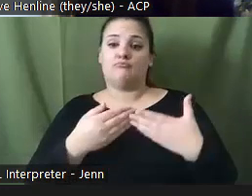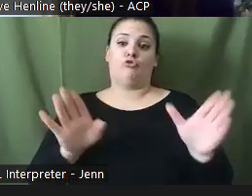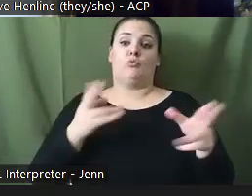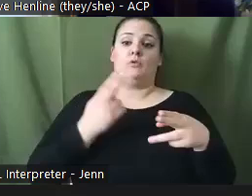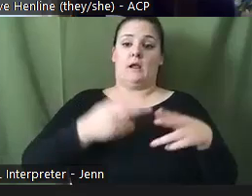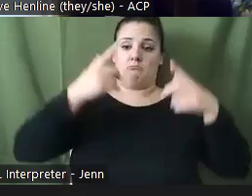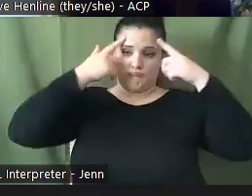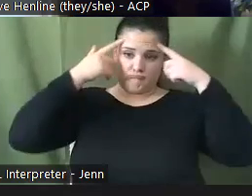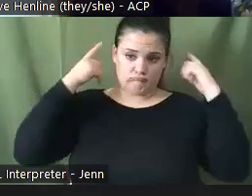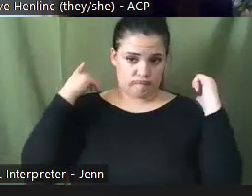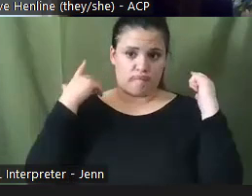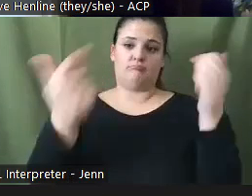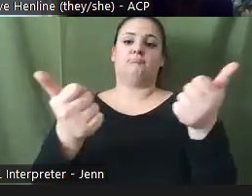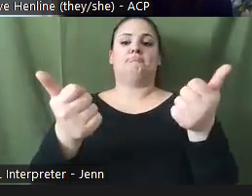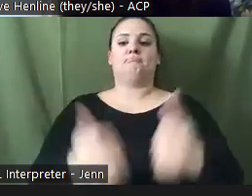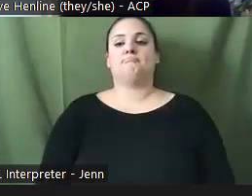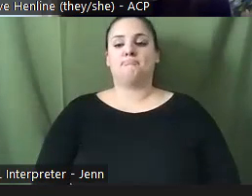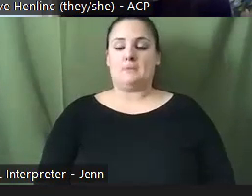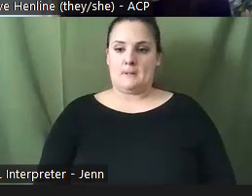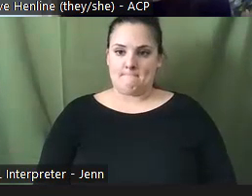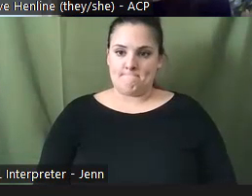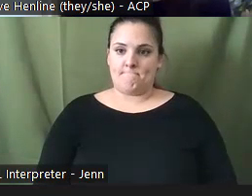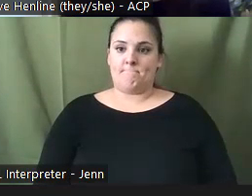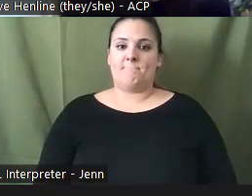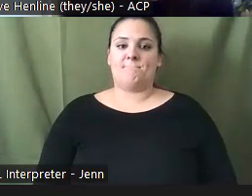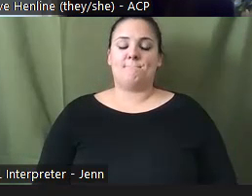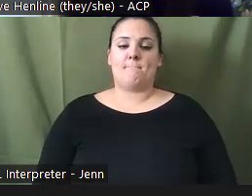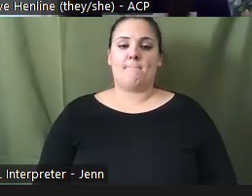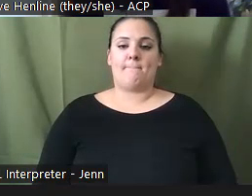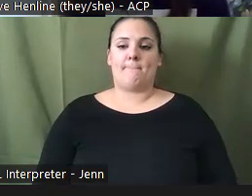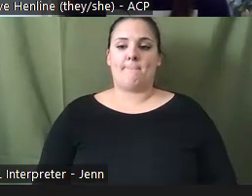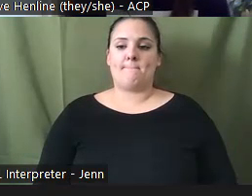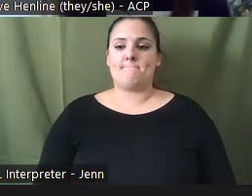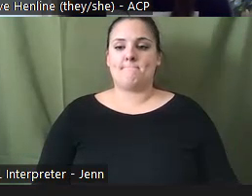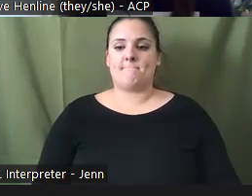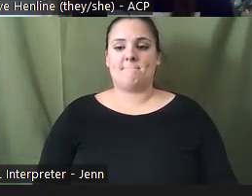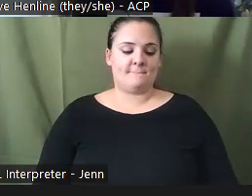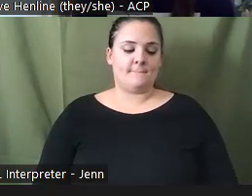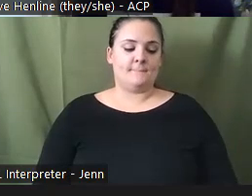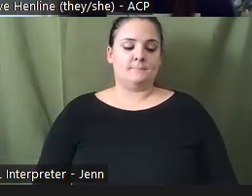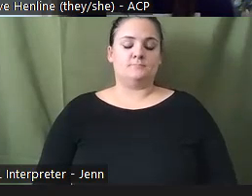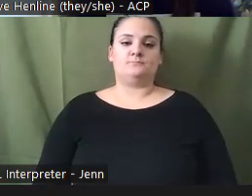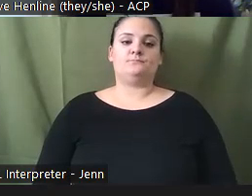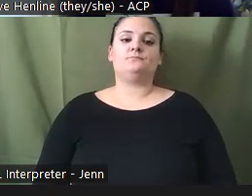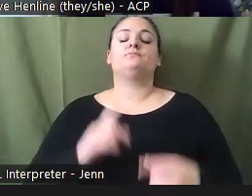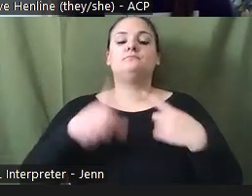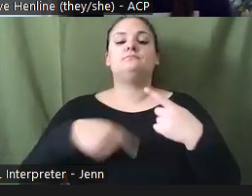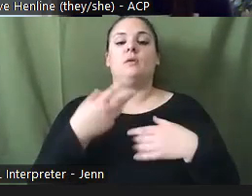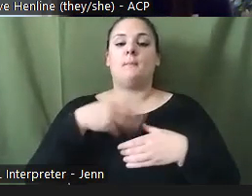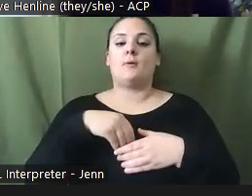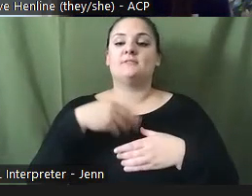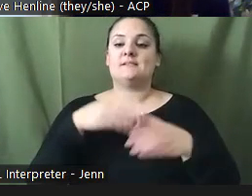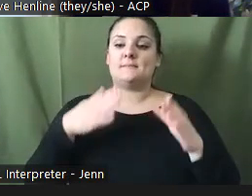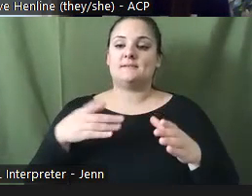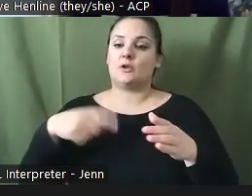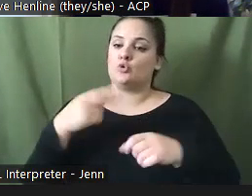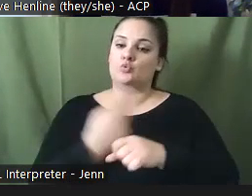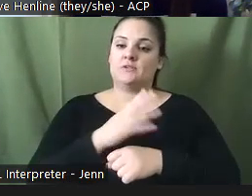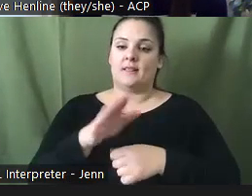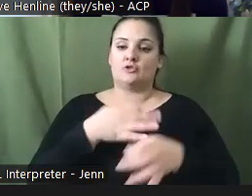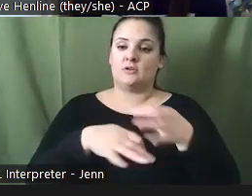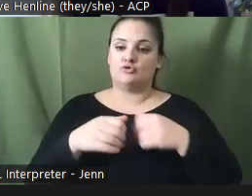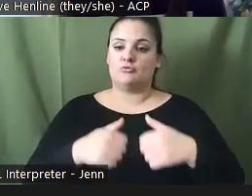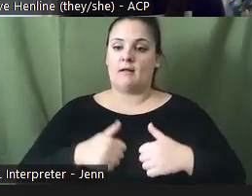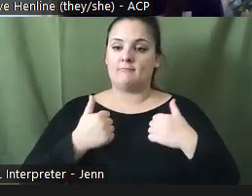you choose. Alright, so when participants are using their substitute address, it is their legal